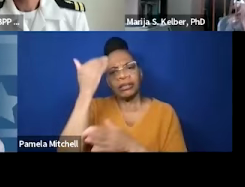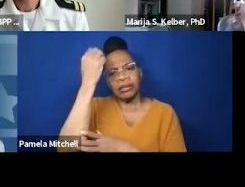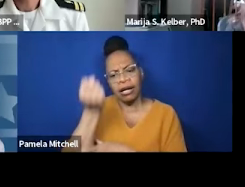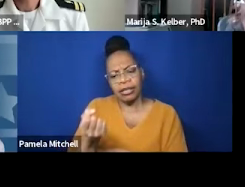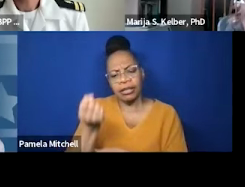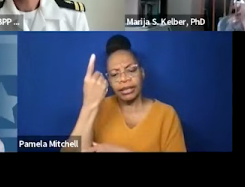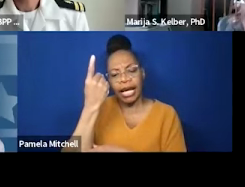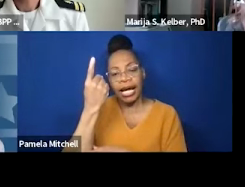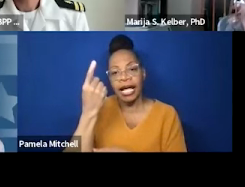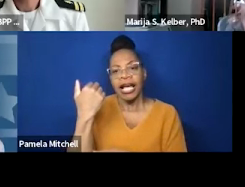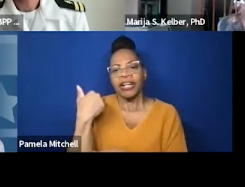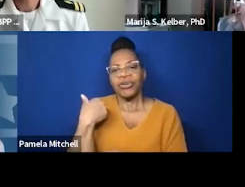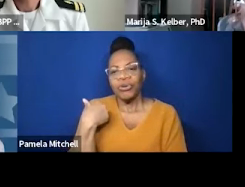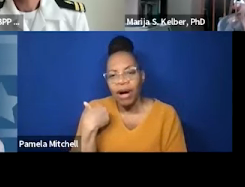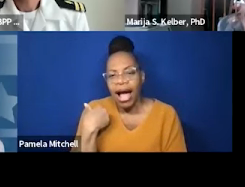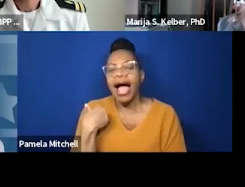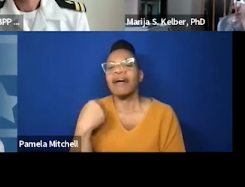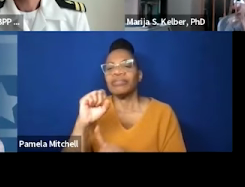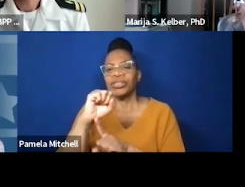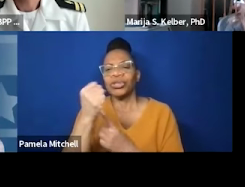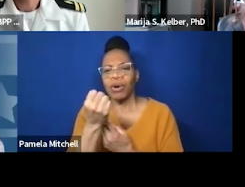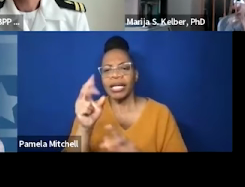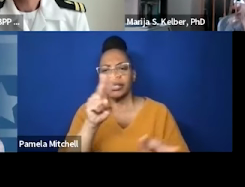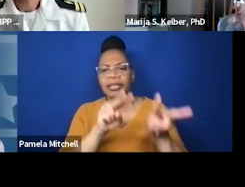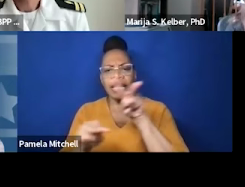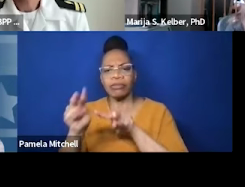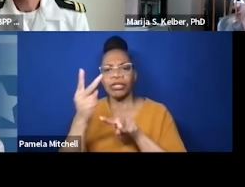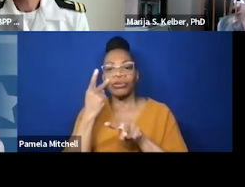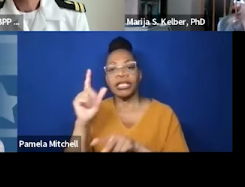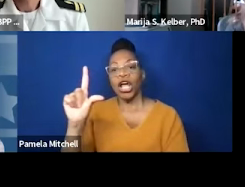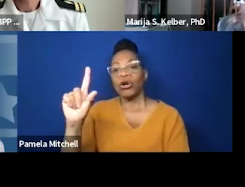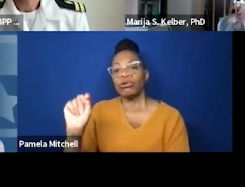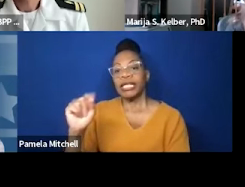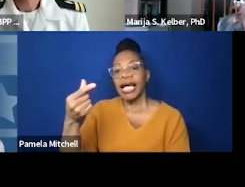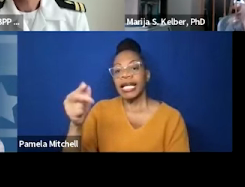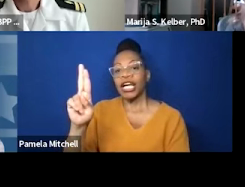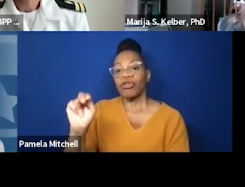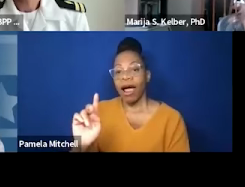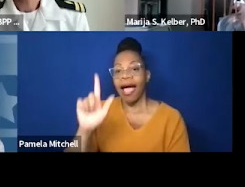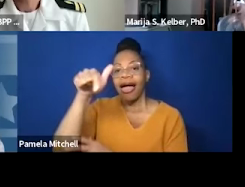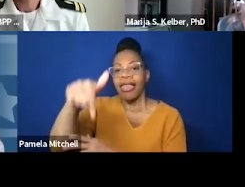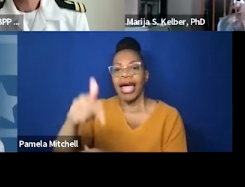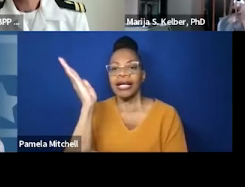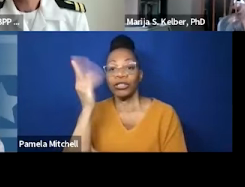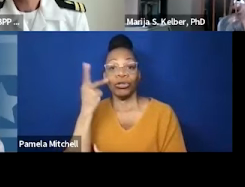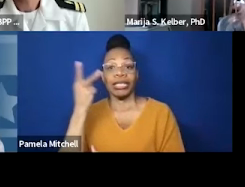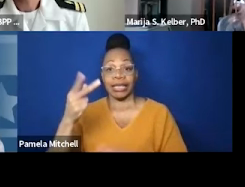There are things that are very observable. You'll see Lieutenant Grant as he comes in later, he's wearing his uniform.